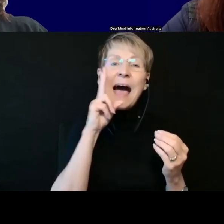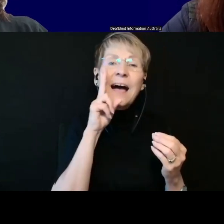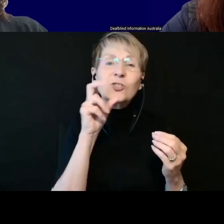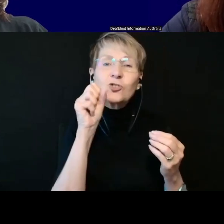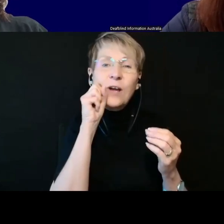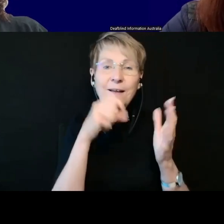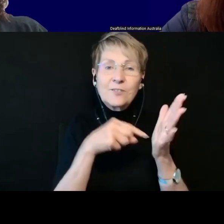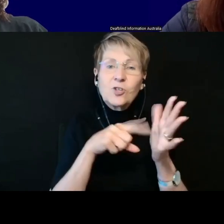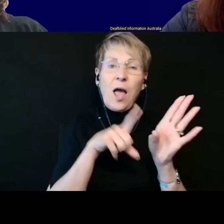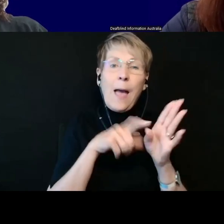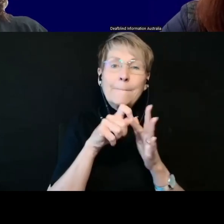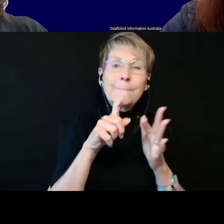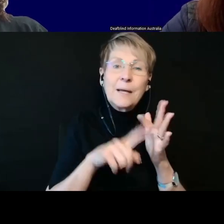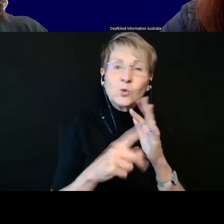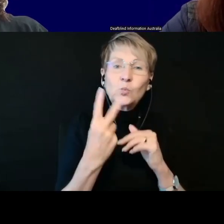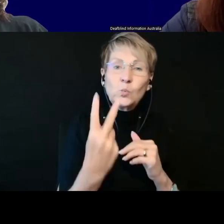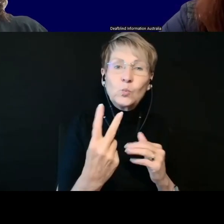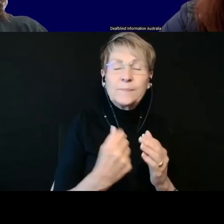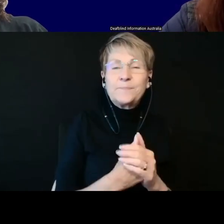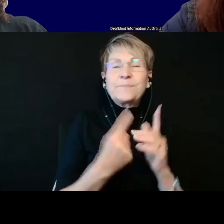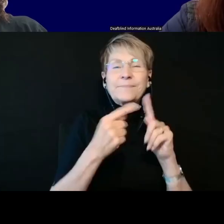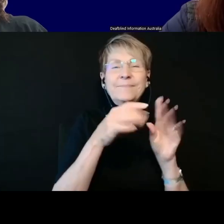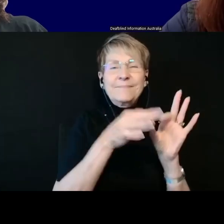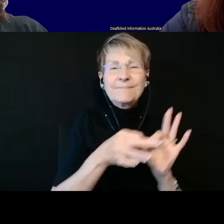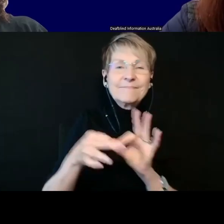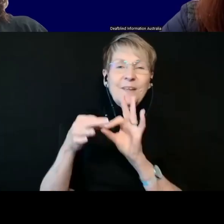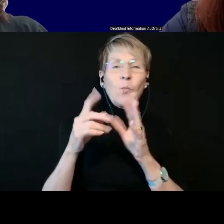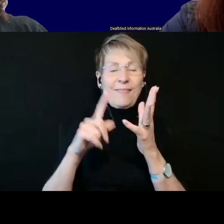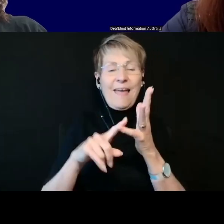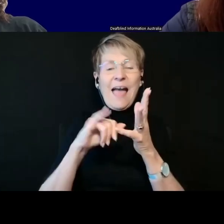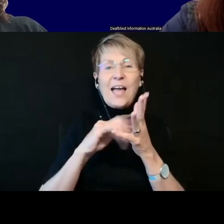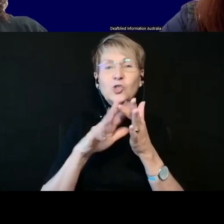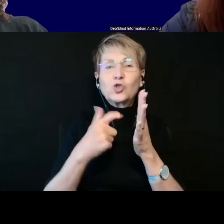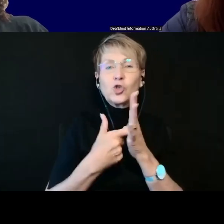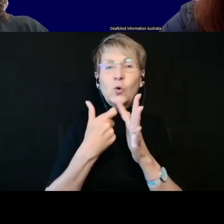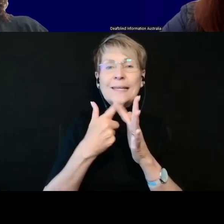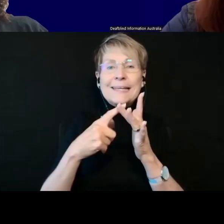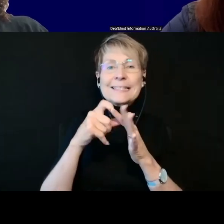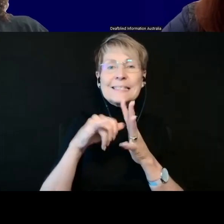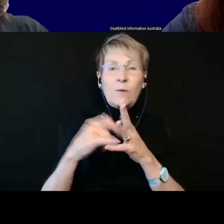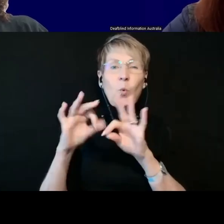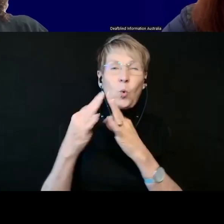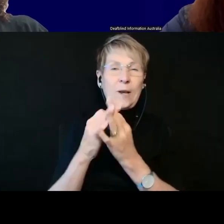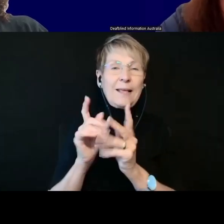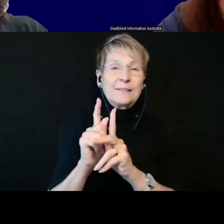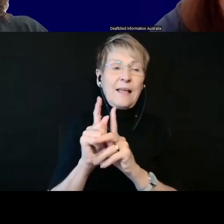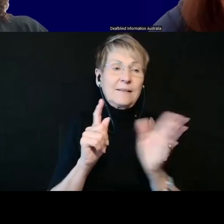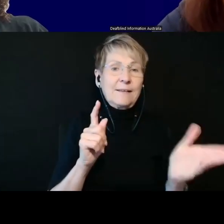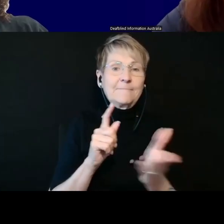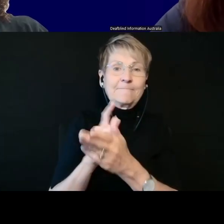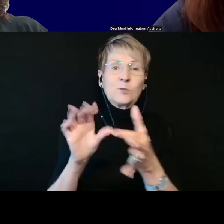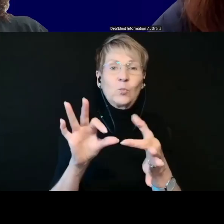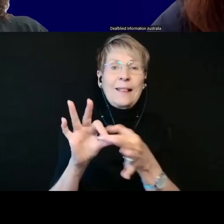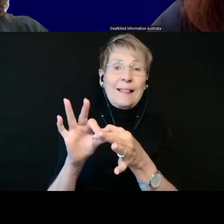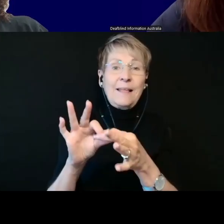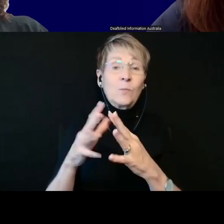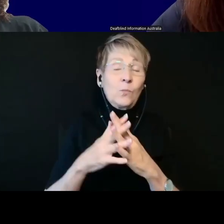that family in with UsherKids would also be a great option if they're not already linked in.